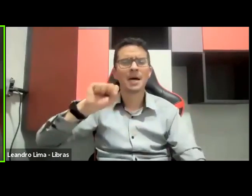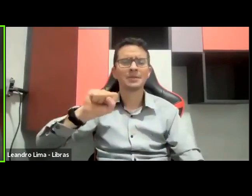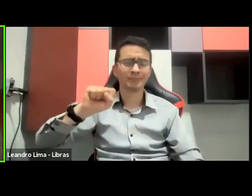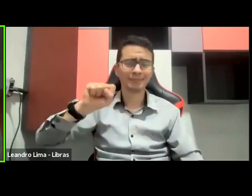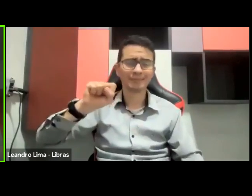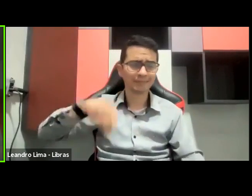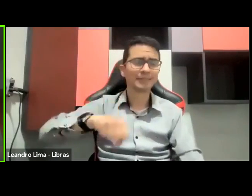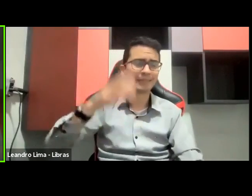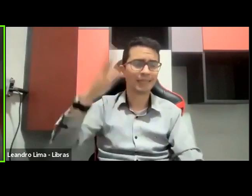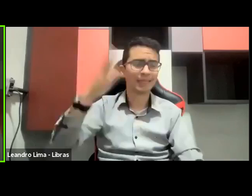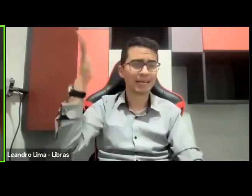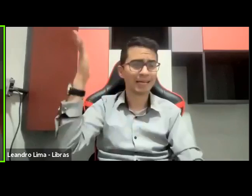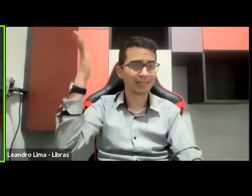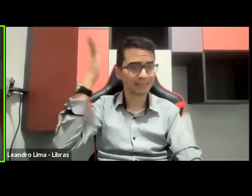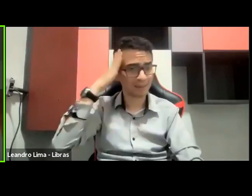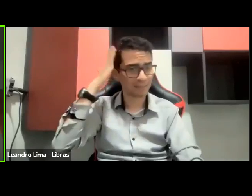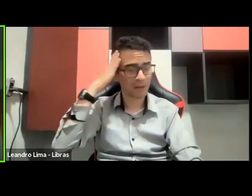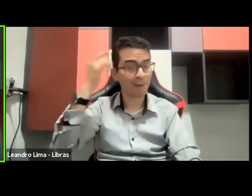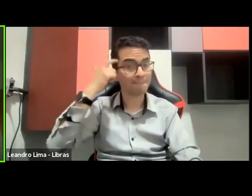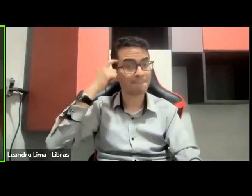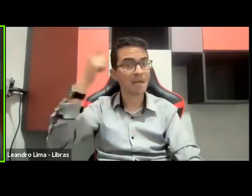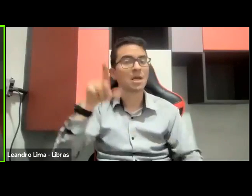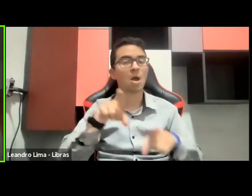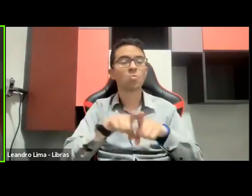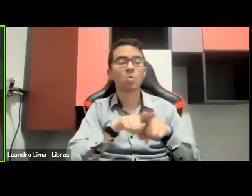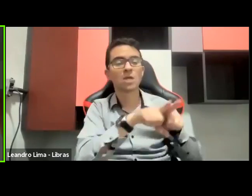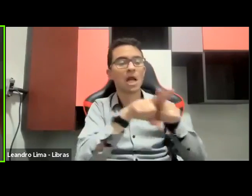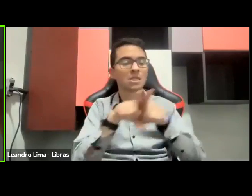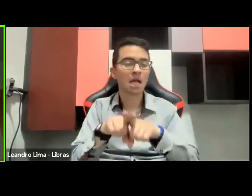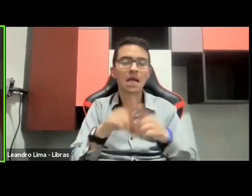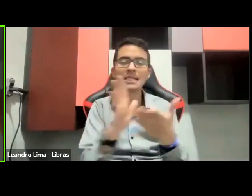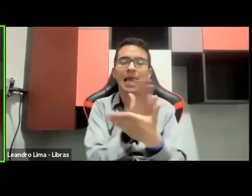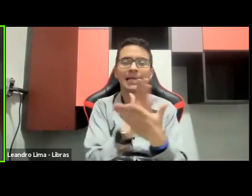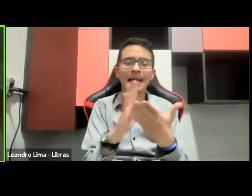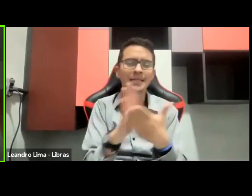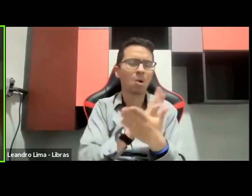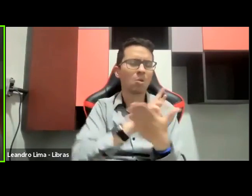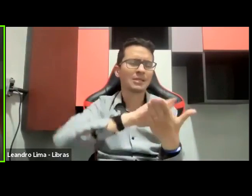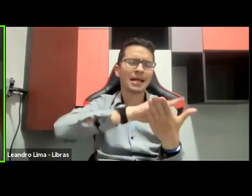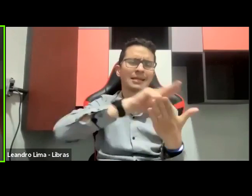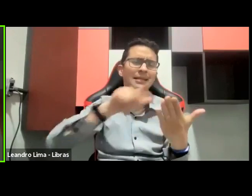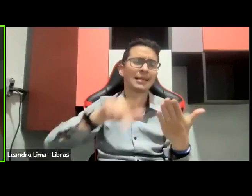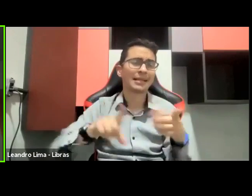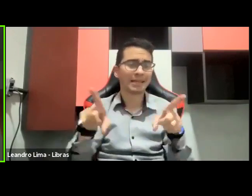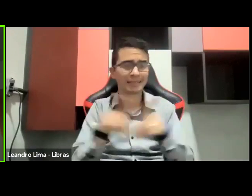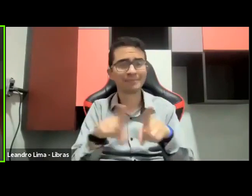Paul So I think that So I think that quite a